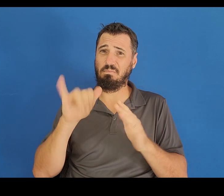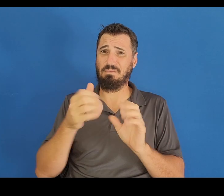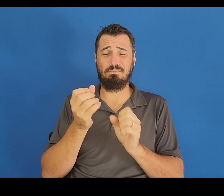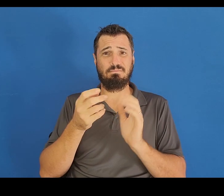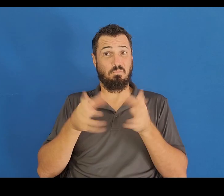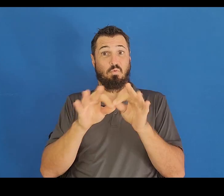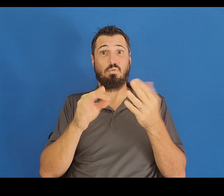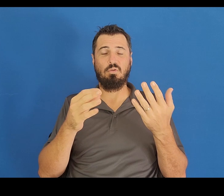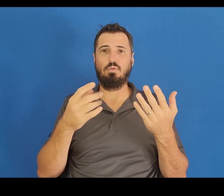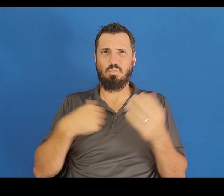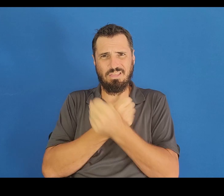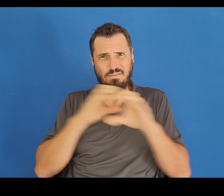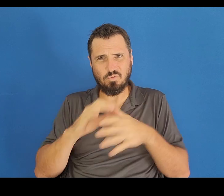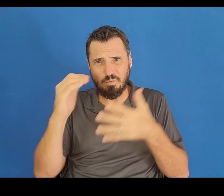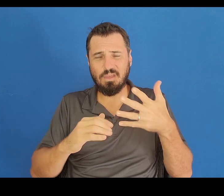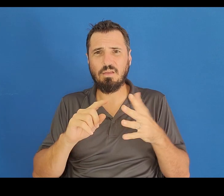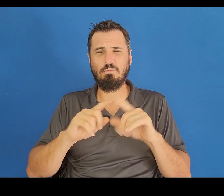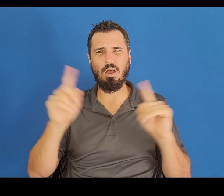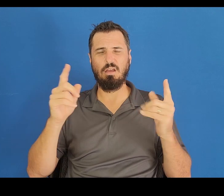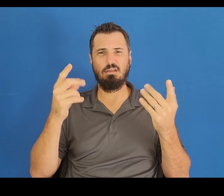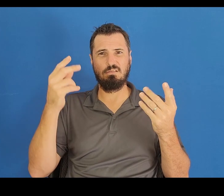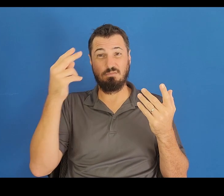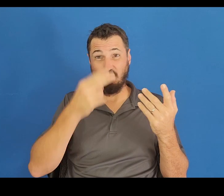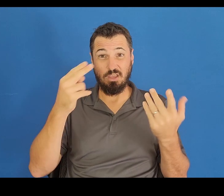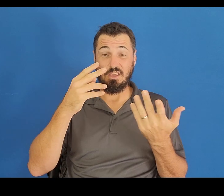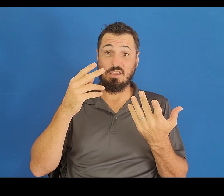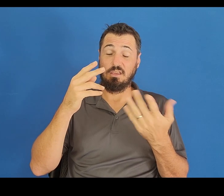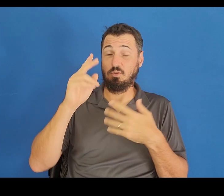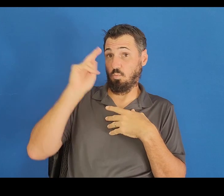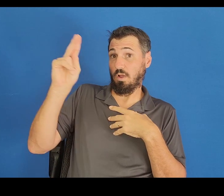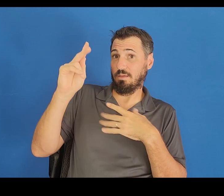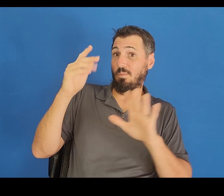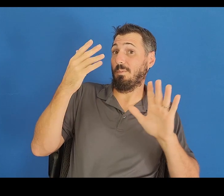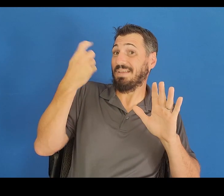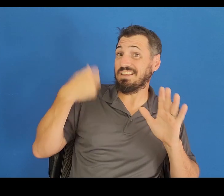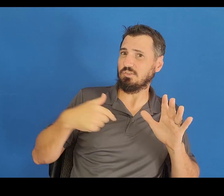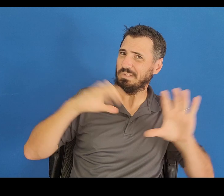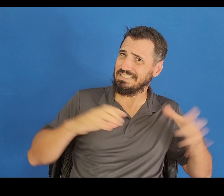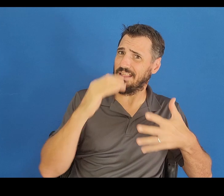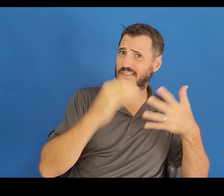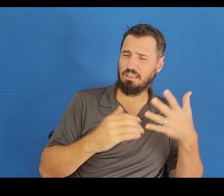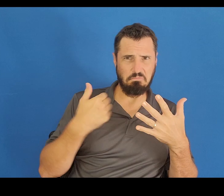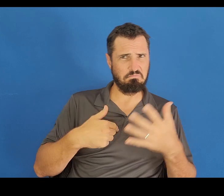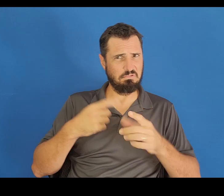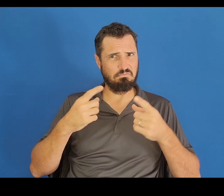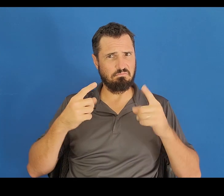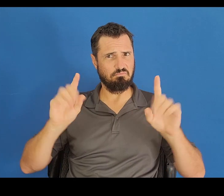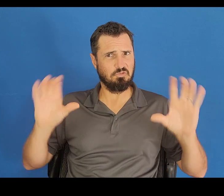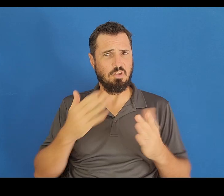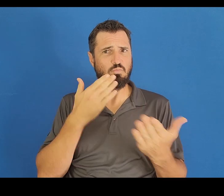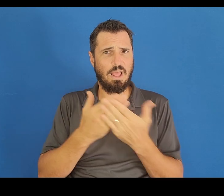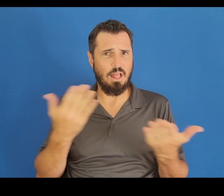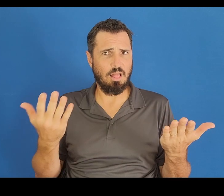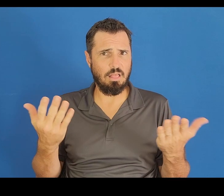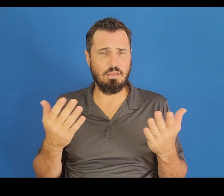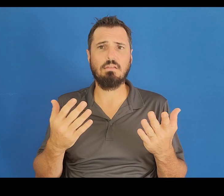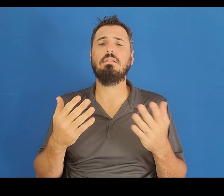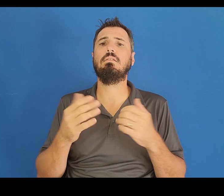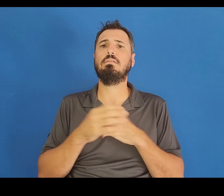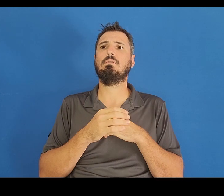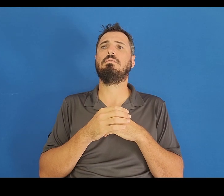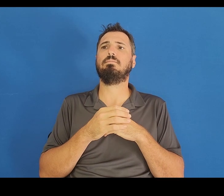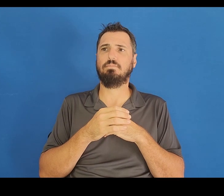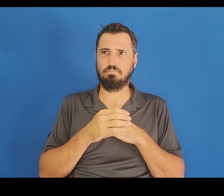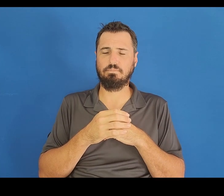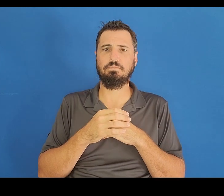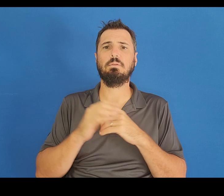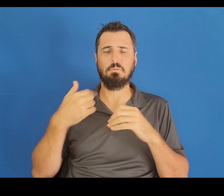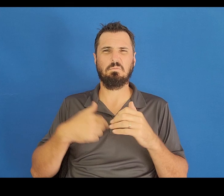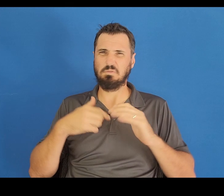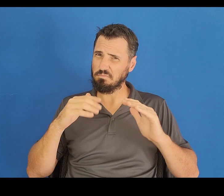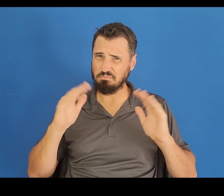But thanks to our sacrifices, Hawaii—and especially Kauai—has weathered the COVID pandemic relatively well compared to communities on the mainland. As a small island community, we are